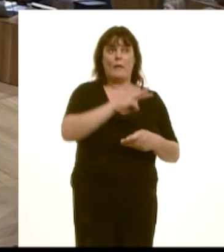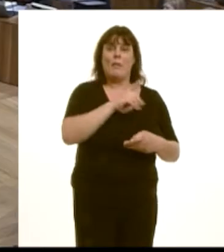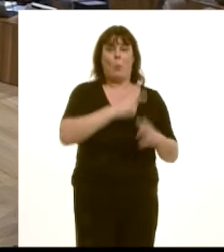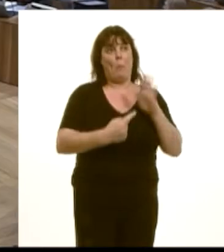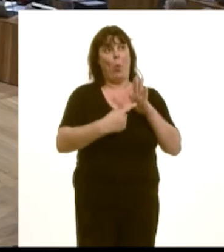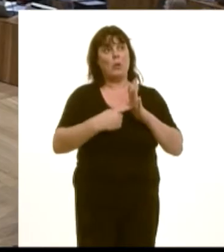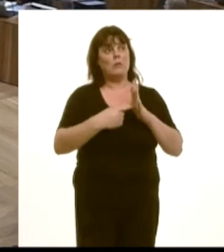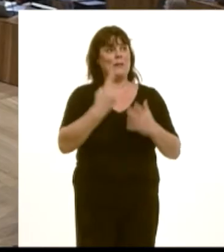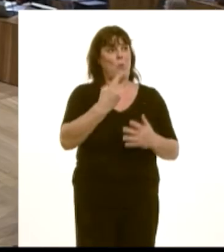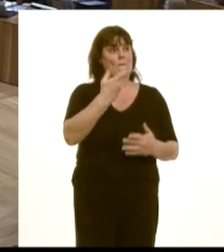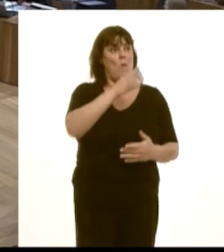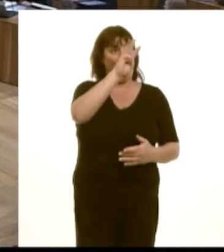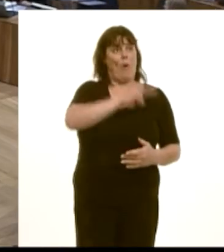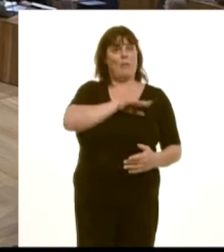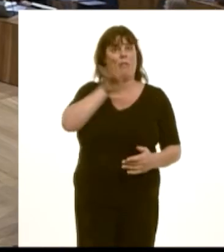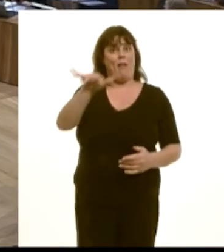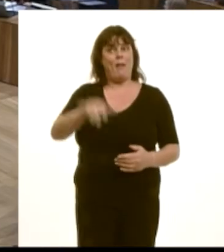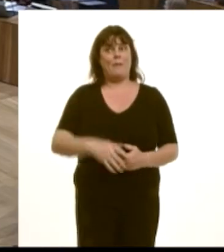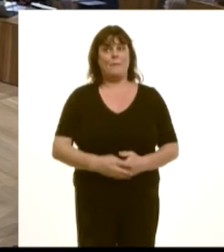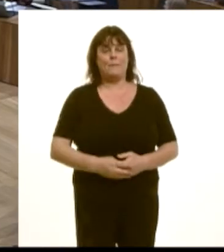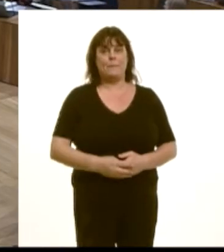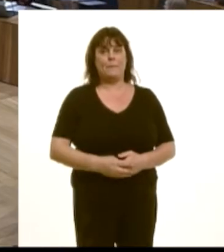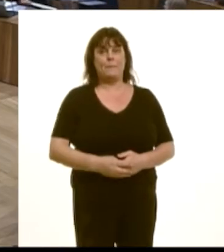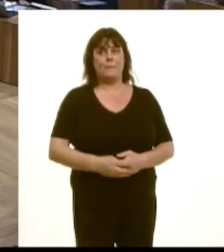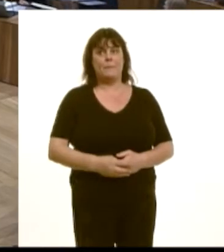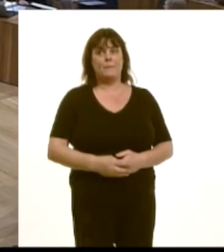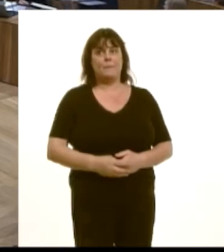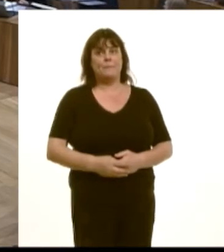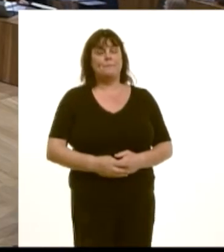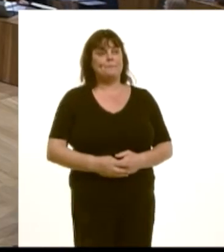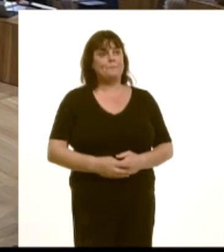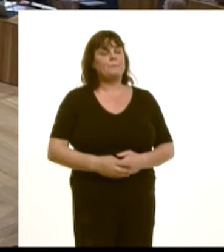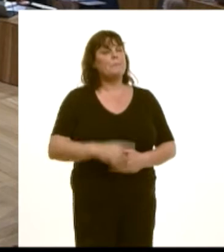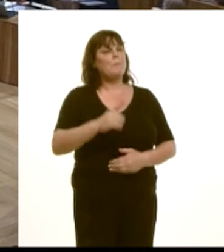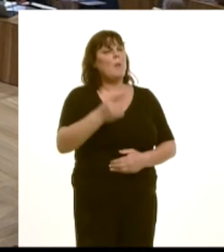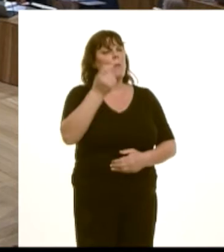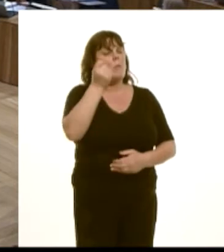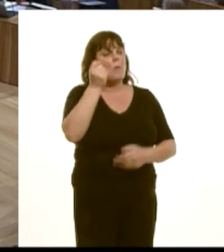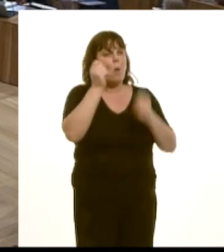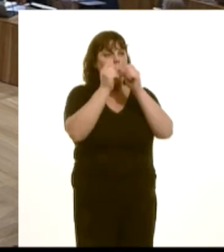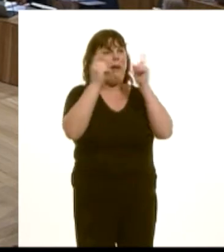Gwenda Thomas: As you may be aware, First Minister, a statement of opinion that I have